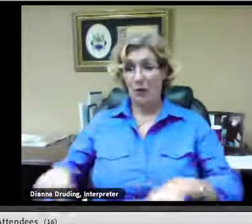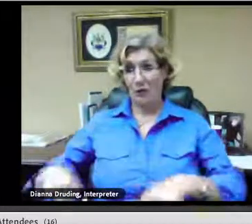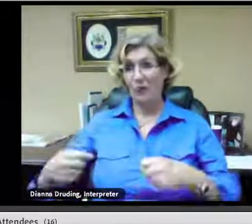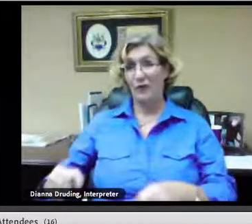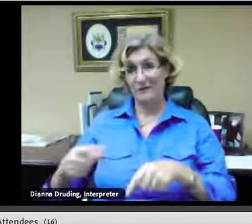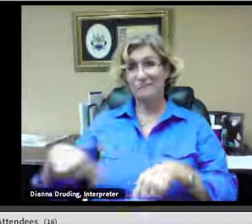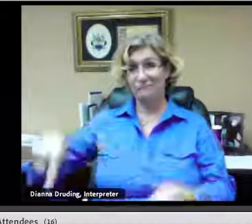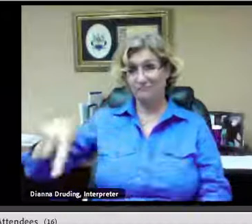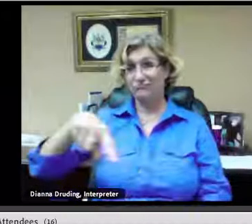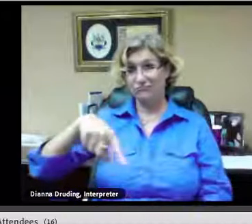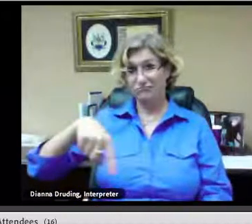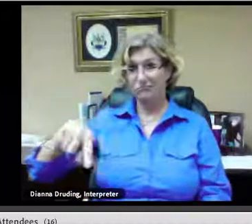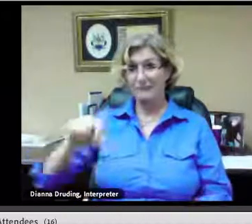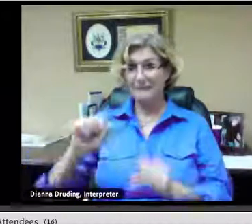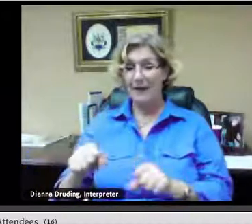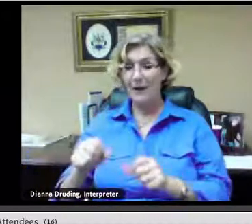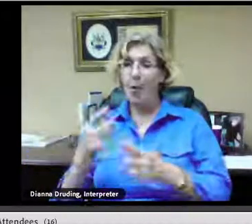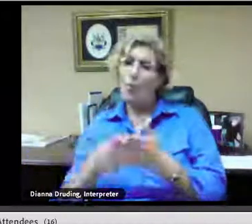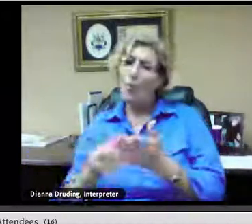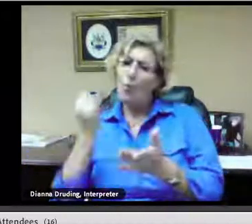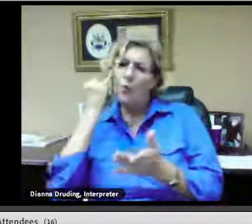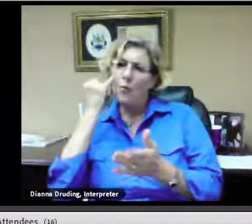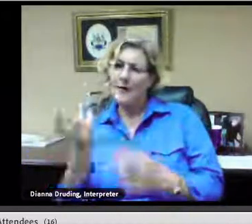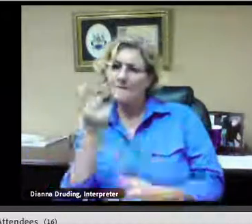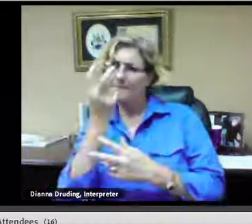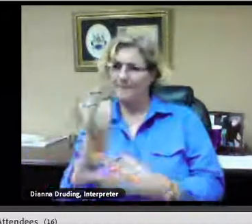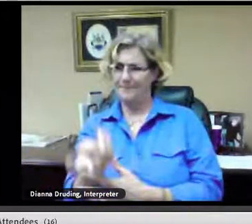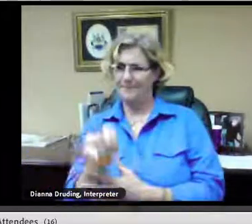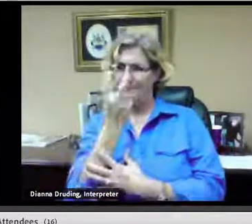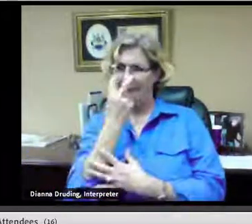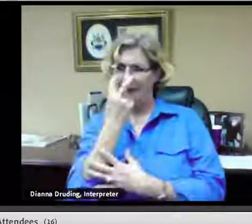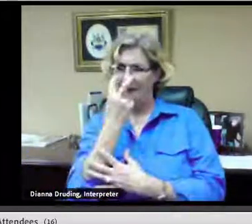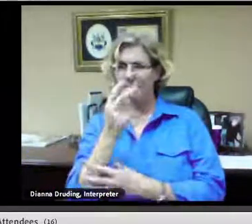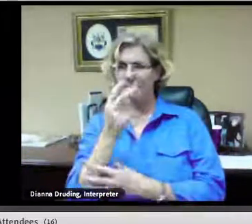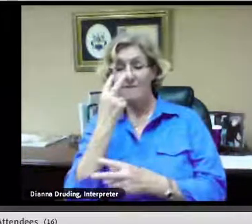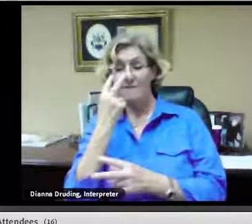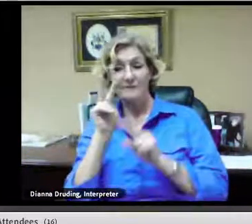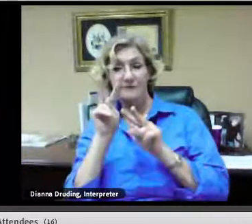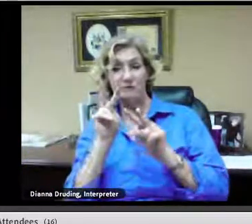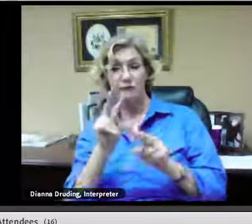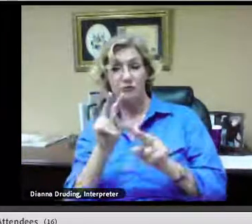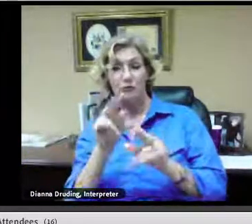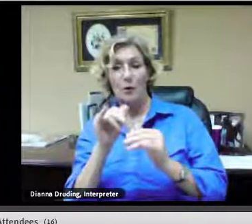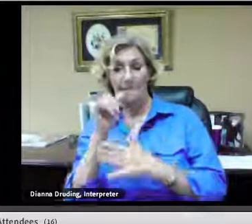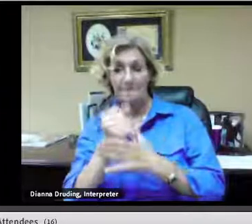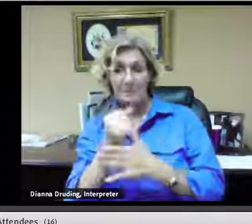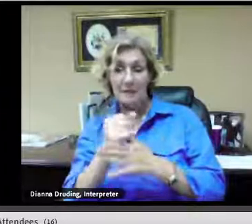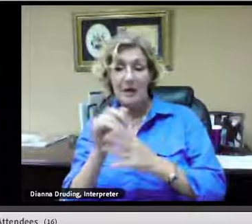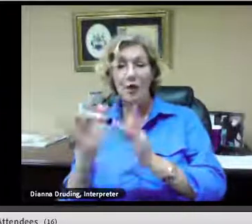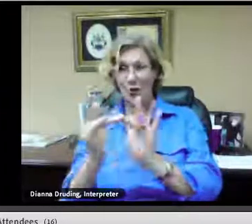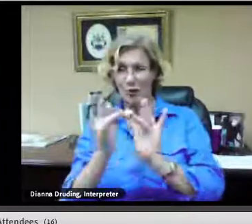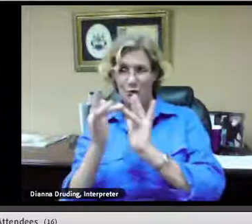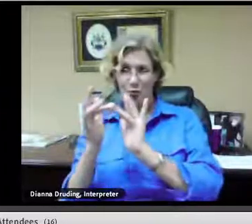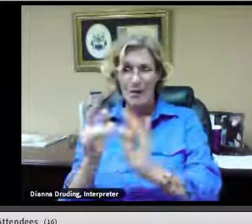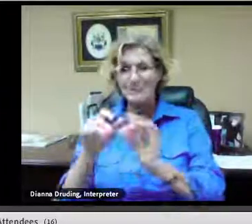You have visual impairments. Is your website easy to use? Can you adjust the color or the font size?